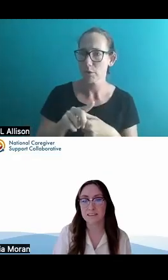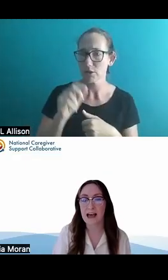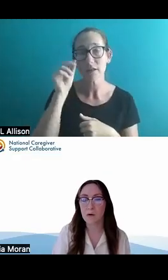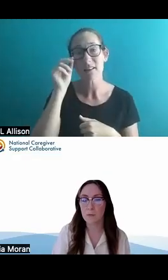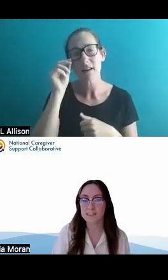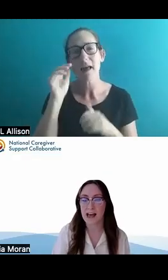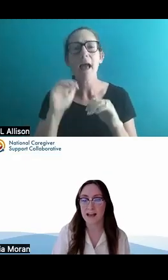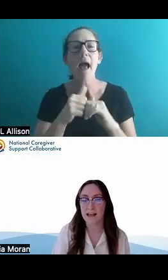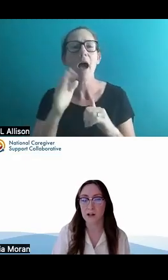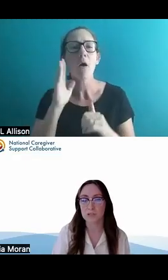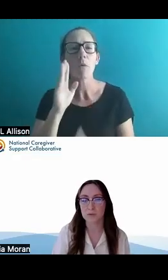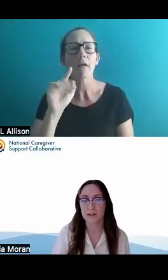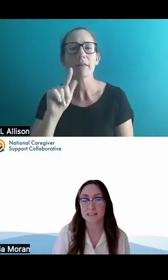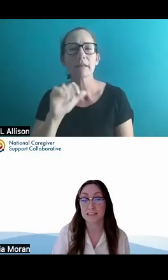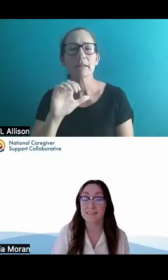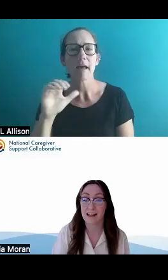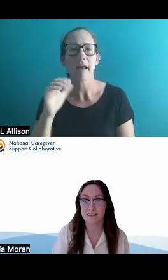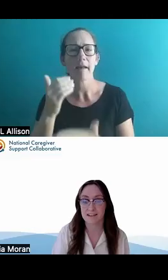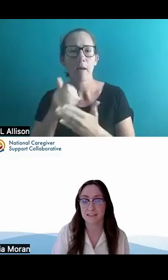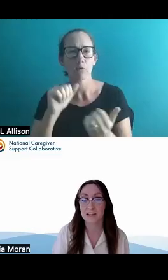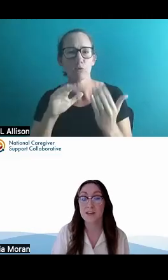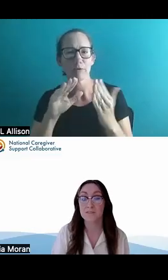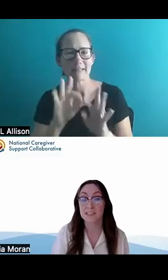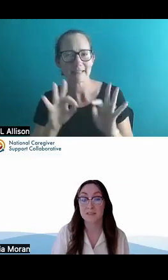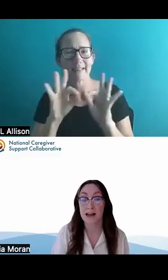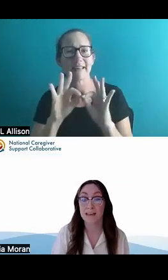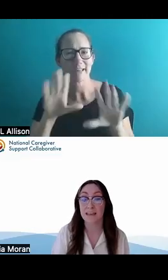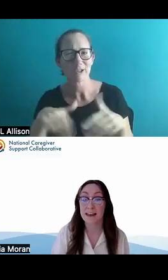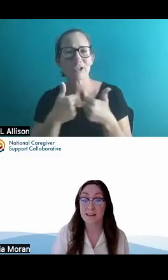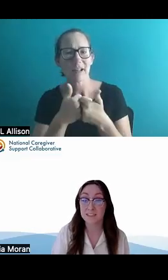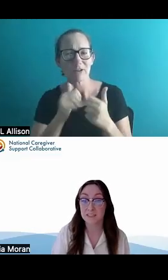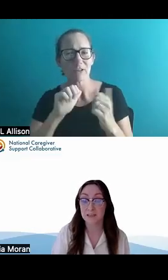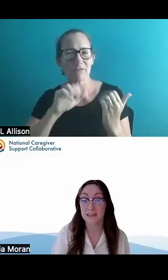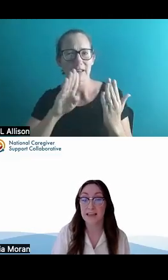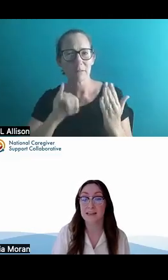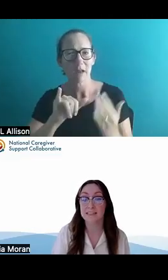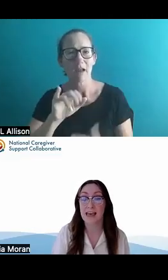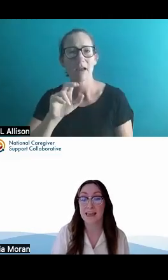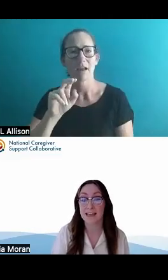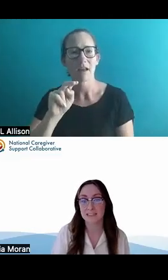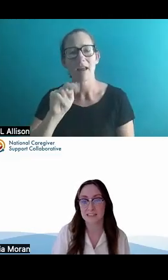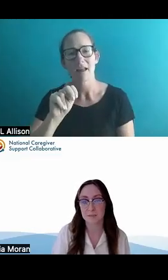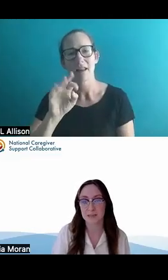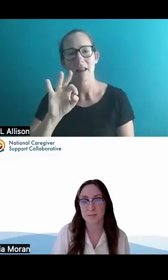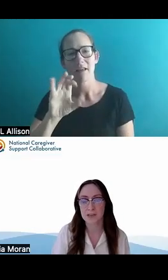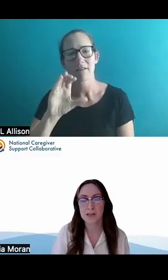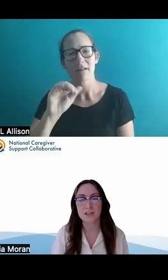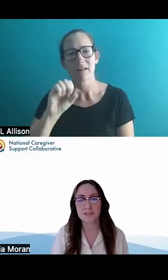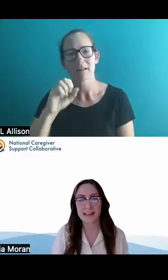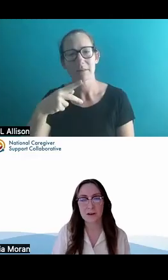How will the TACC help to address key challenges faced by the NFCSP and NACSP? So Diana,